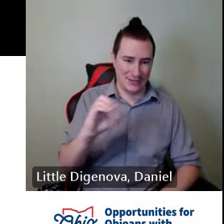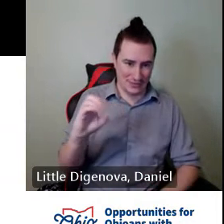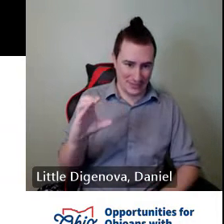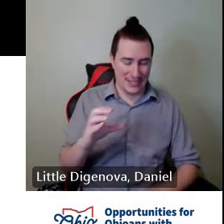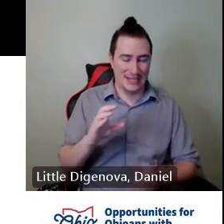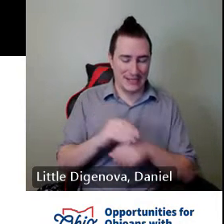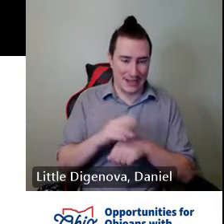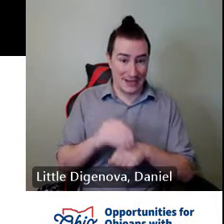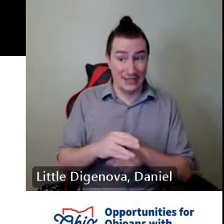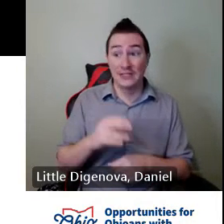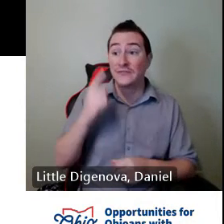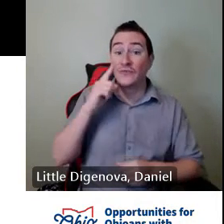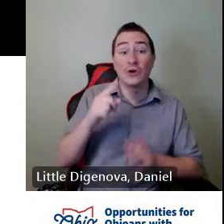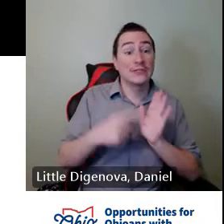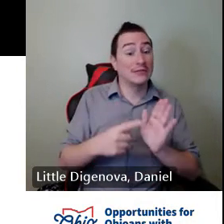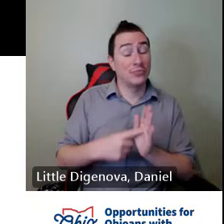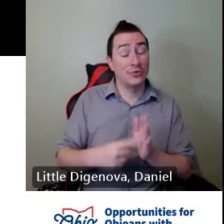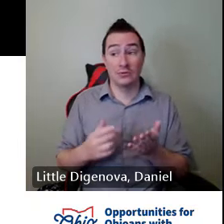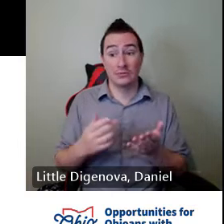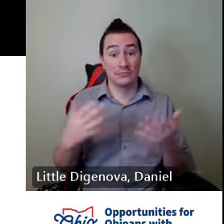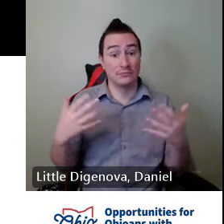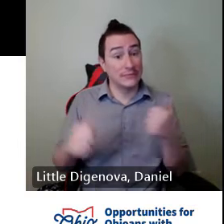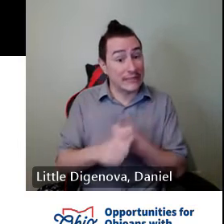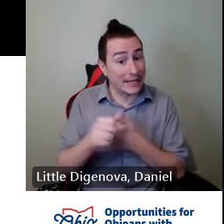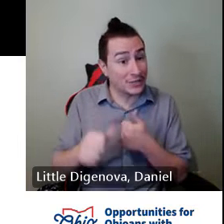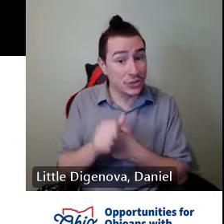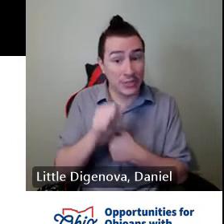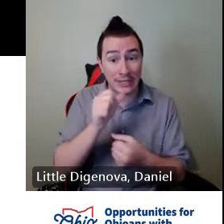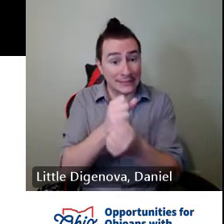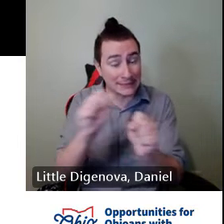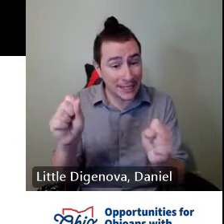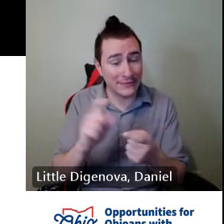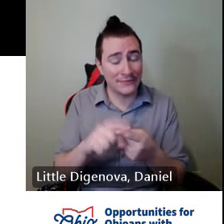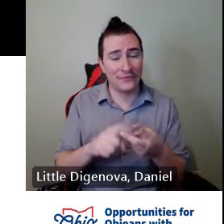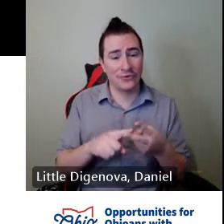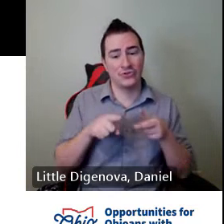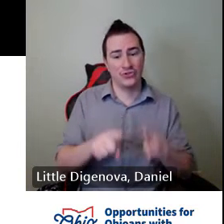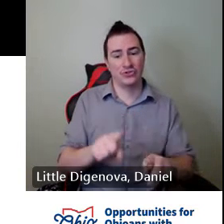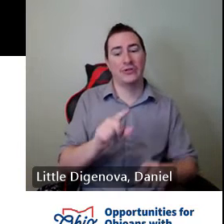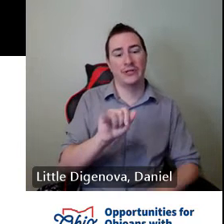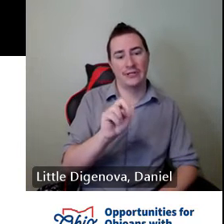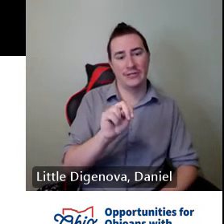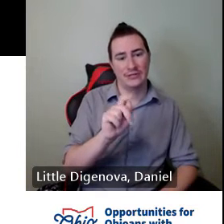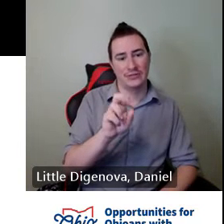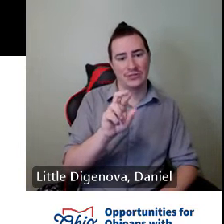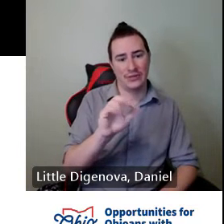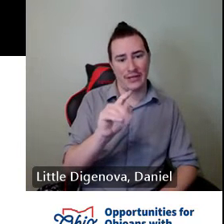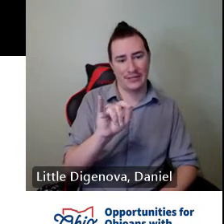safety, or if you're in the interactive process looking at reasonable accommodations, so that's a great question.